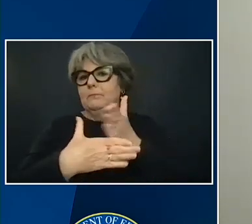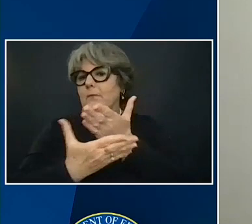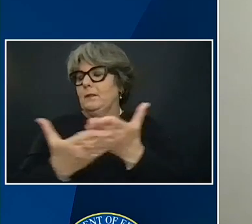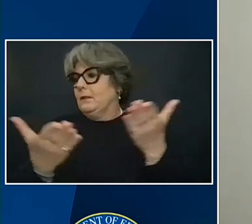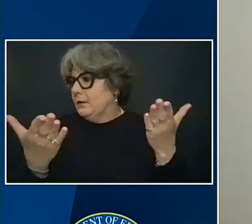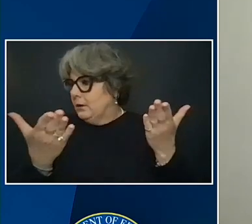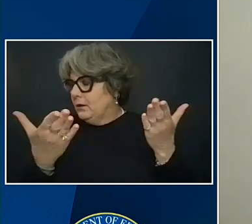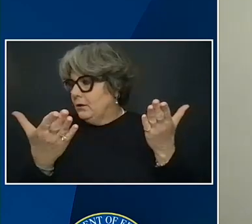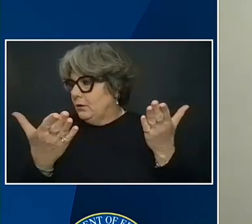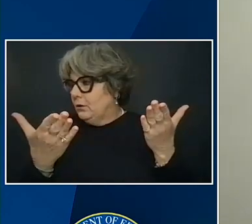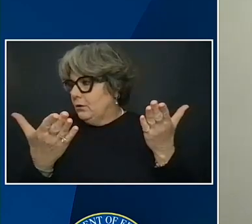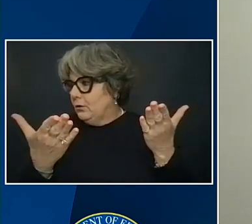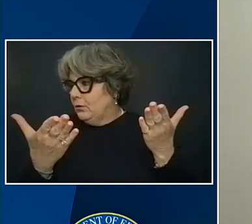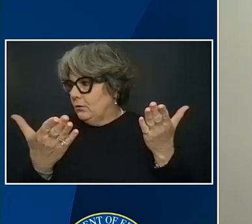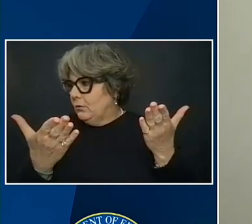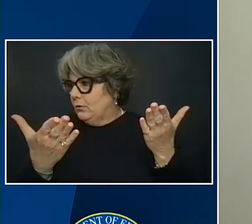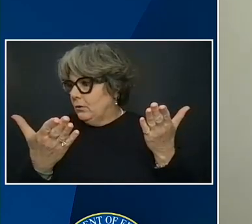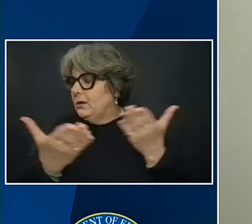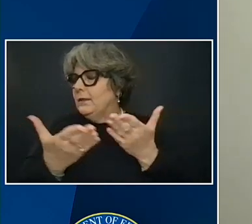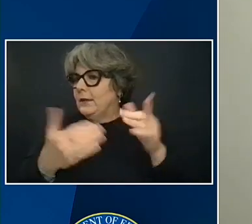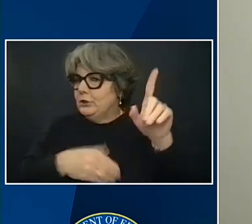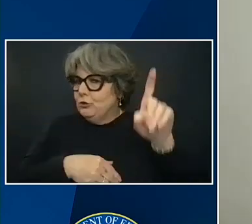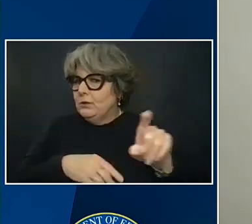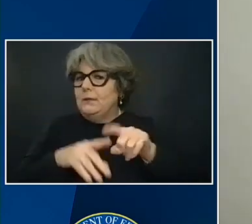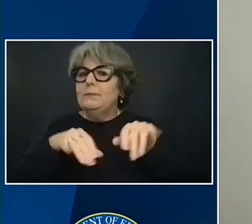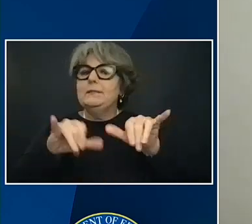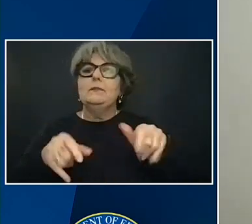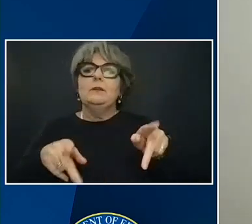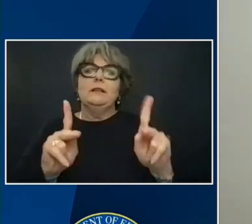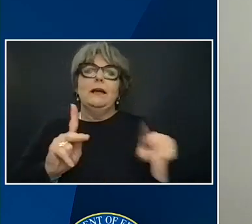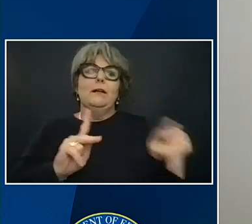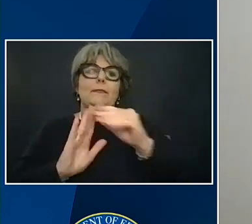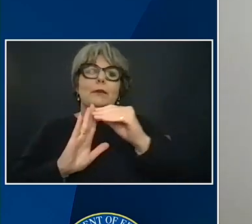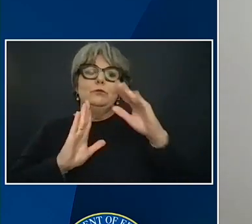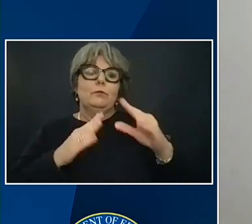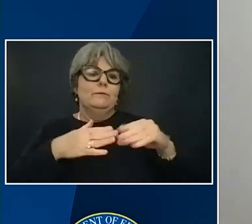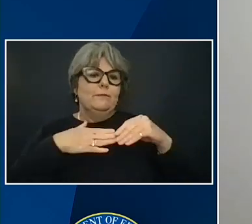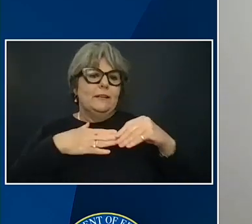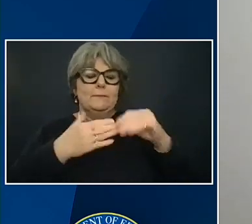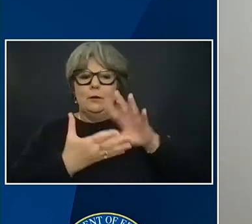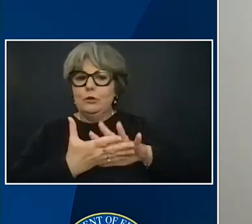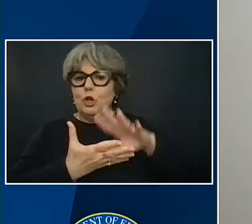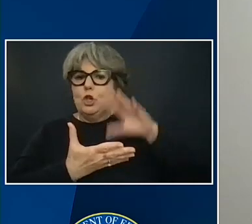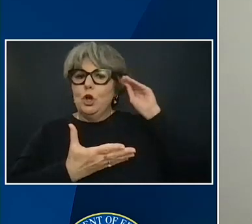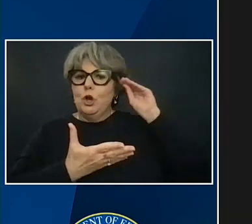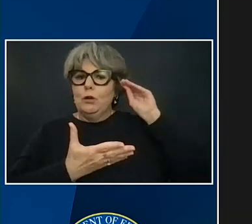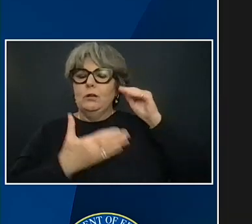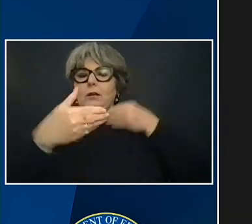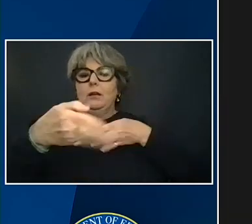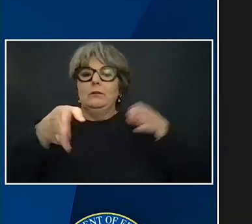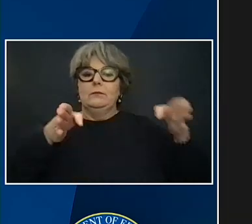you the insurance that you need, but still allows the students flexibility to learn outside the walls of our class. 30 seconds remains.